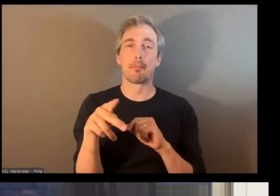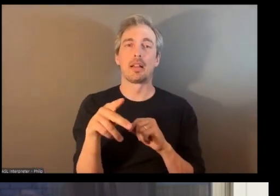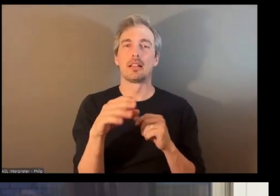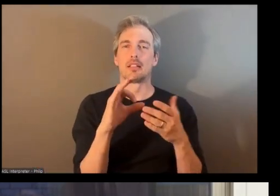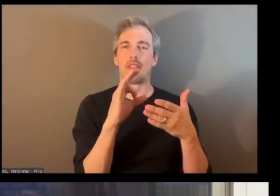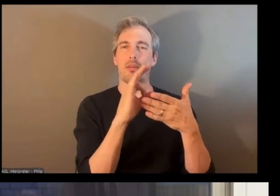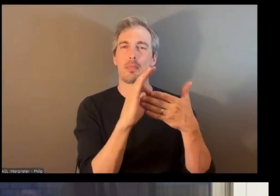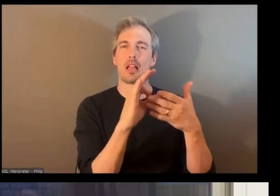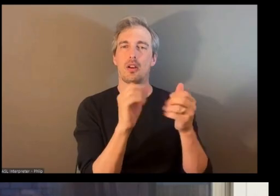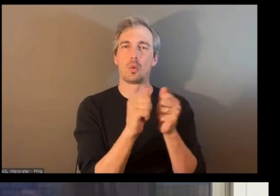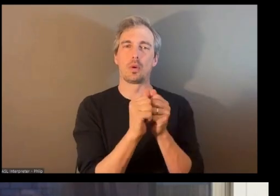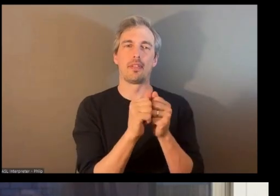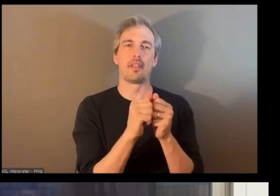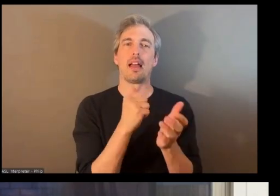photo of words to translate.